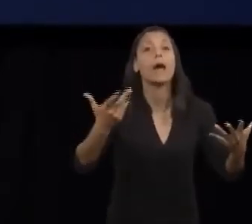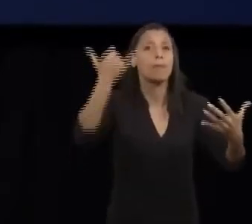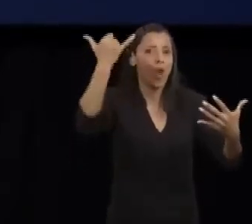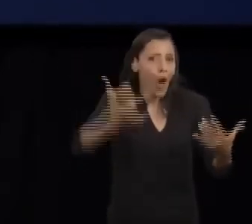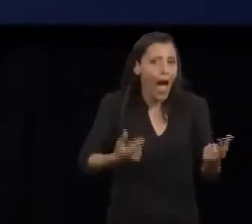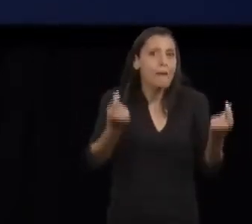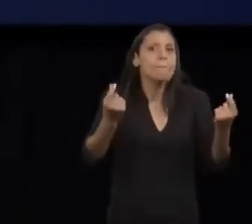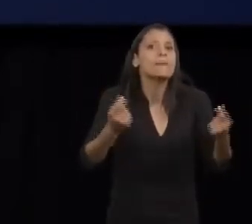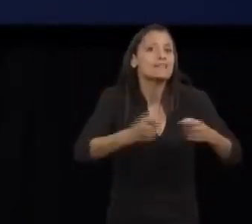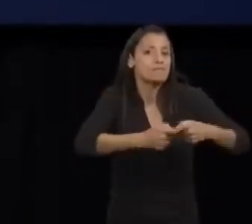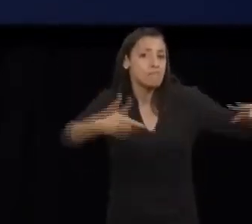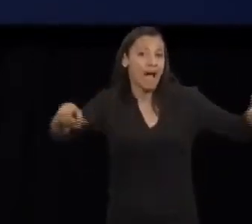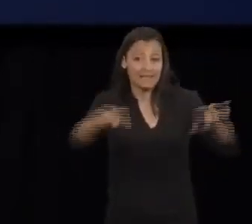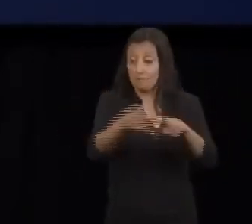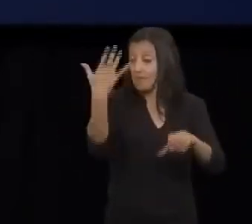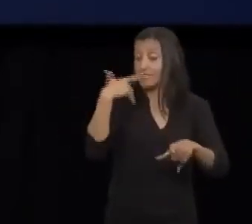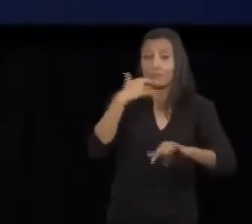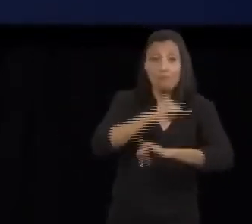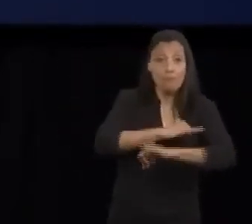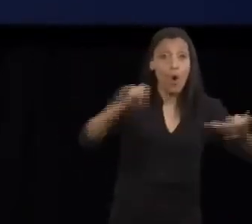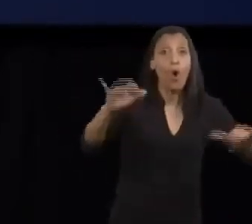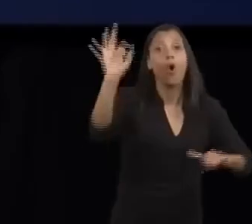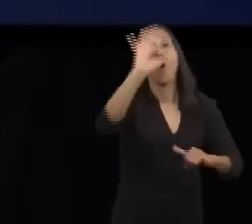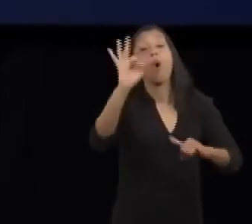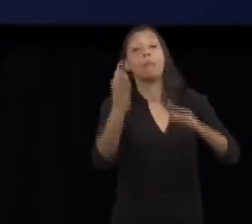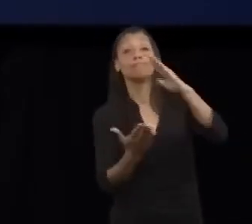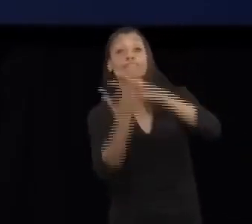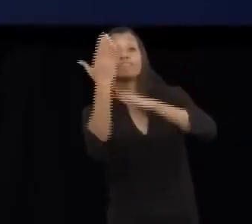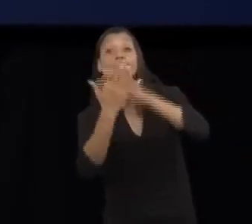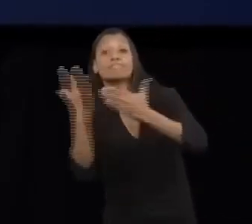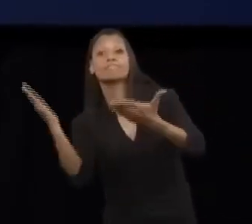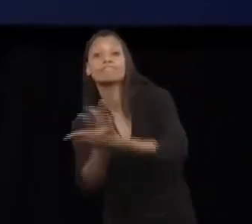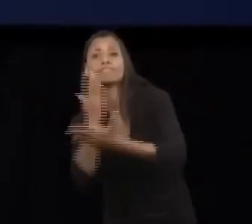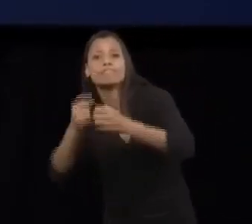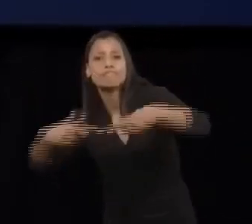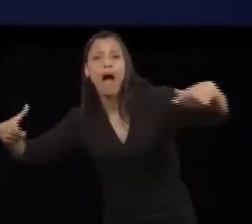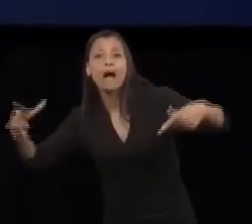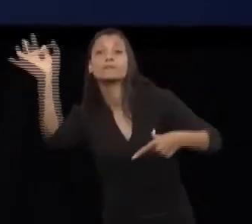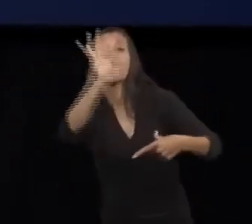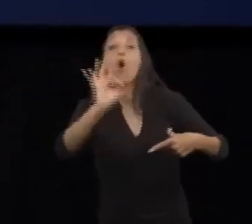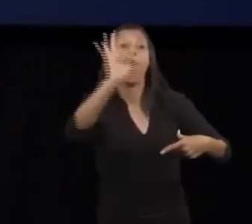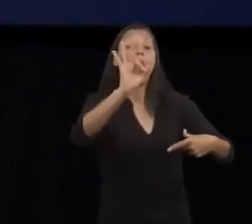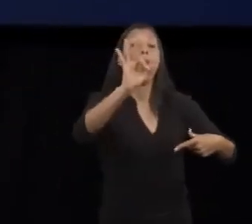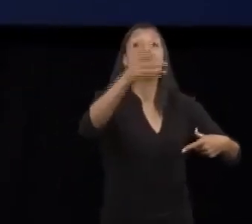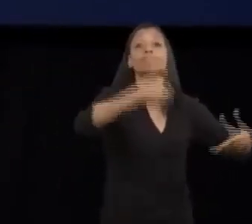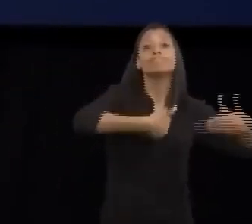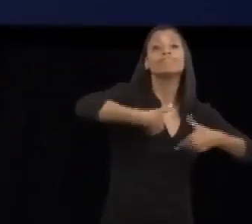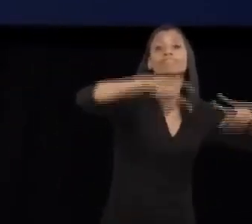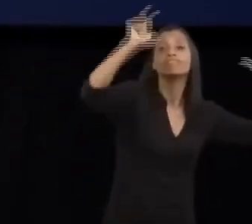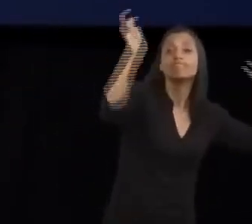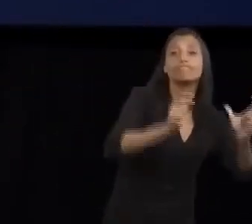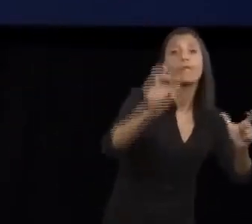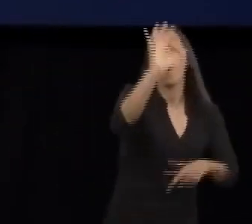as we said before, or because we emit money, or because the demand fell, or because both things happened at the same time,